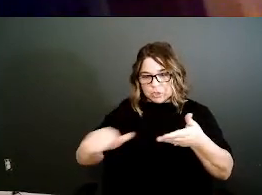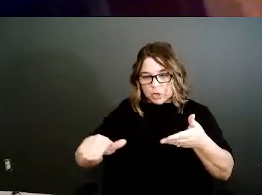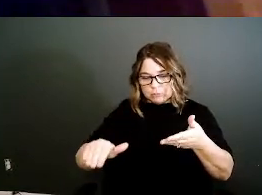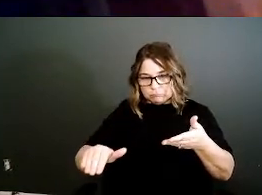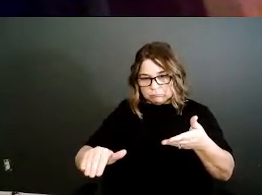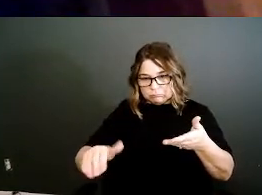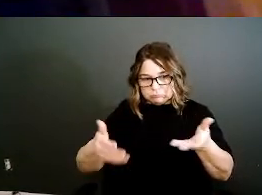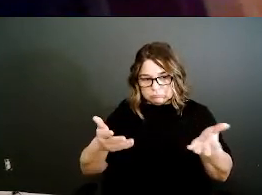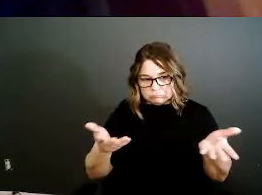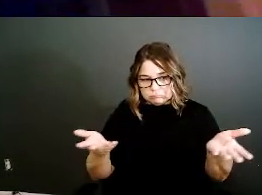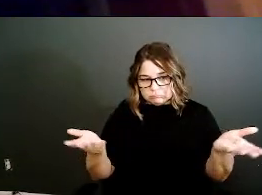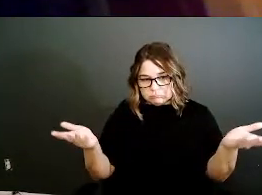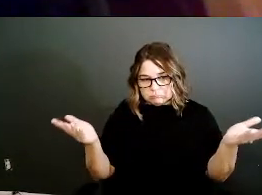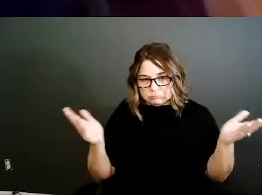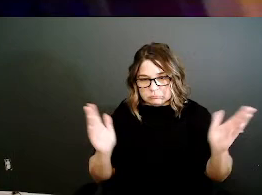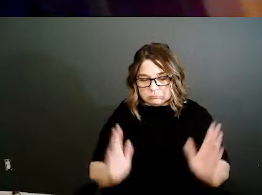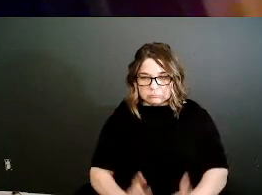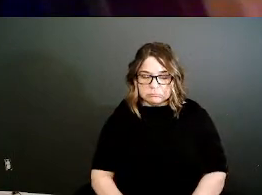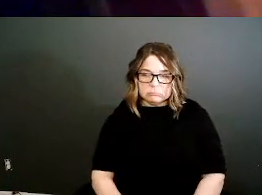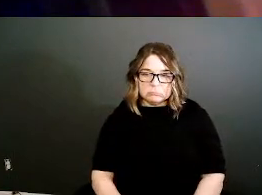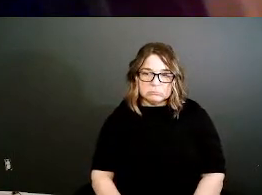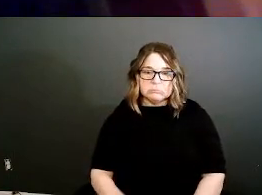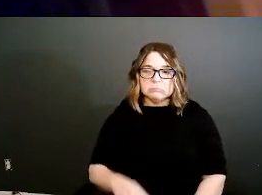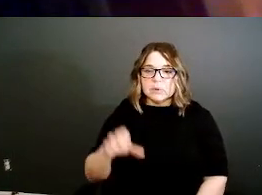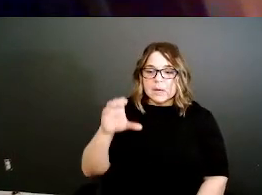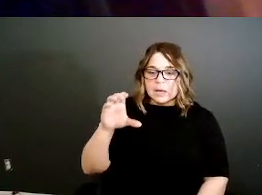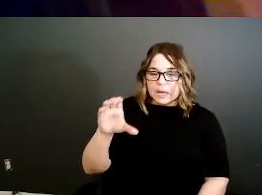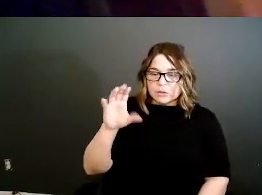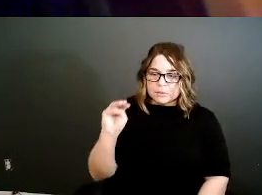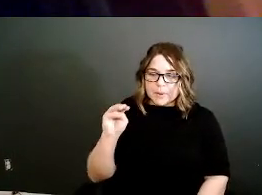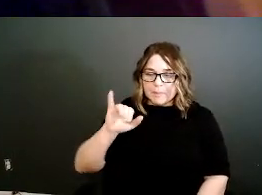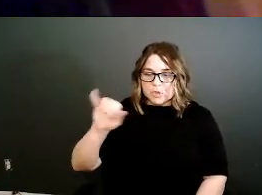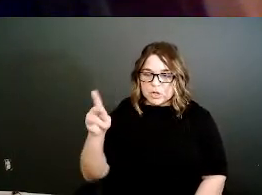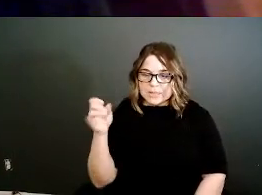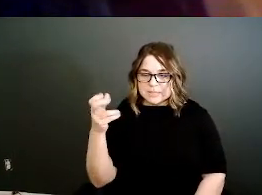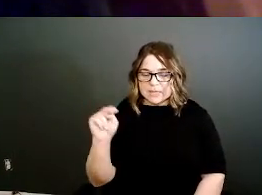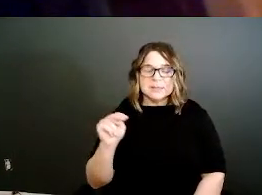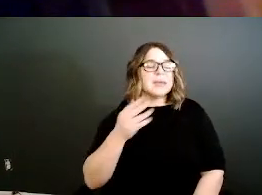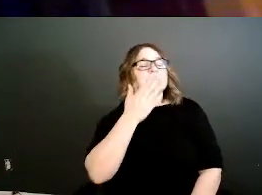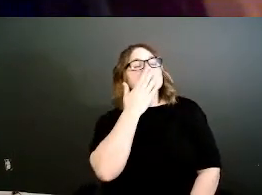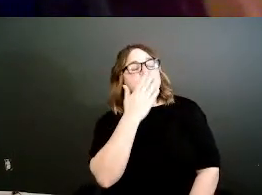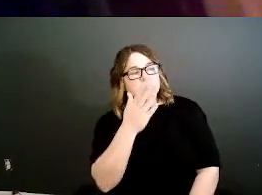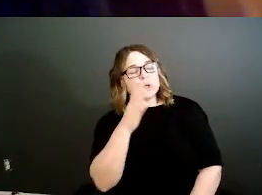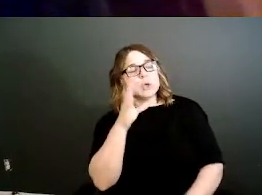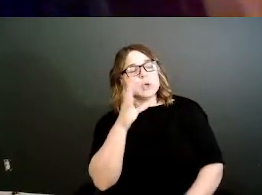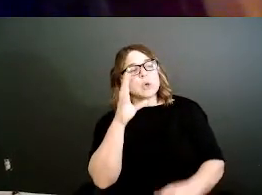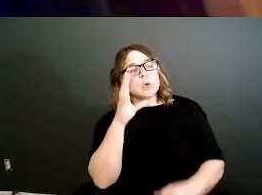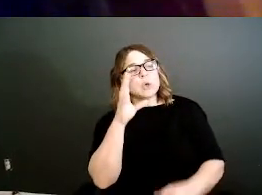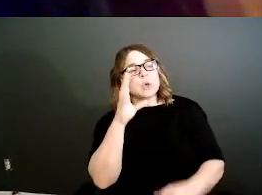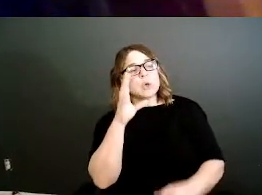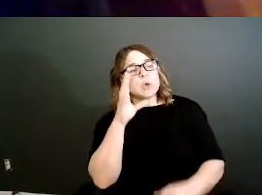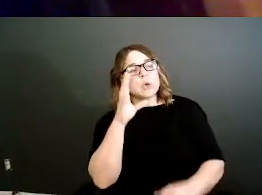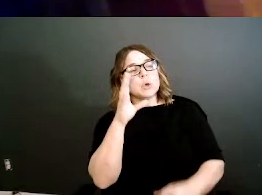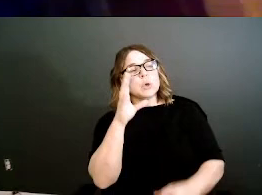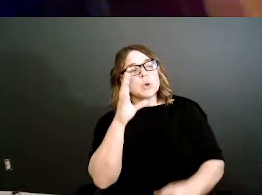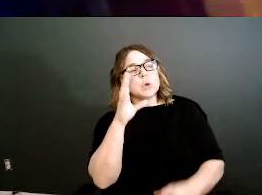THEM FOR THIS. THEY REALLY PUT IN A LOT OF EFFORT TO MAKE THIS HAPPEN. YEAR AFTER YEAR. THANK YOU.